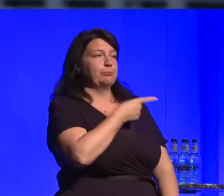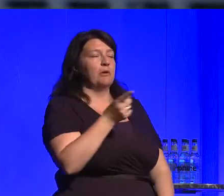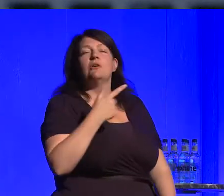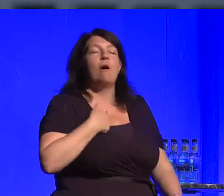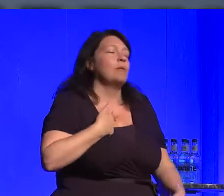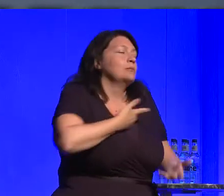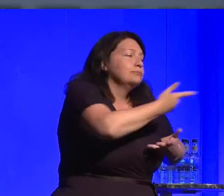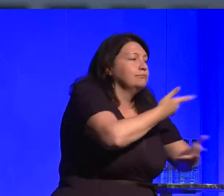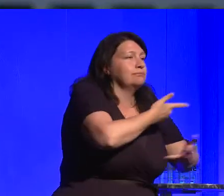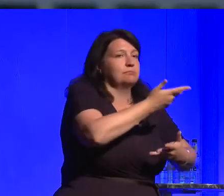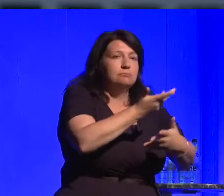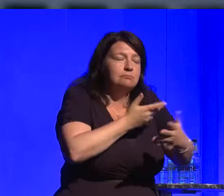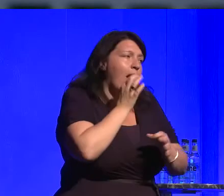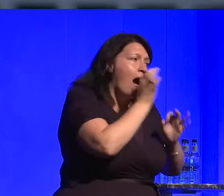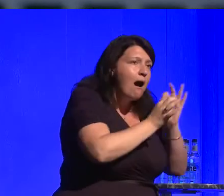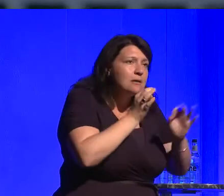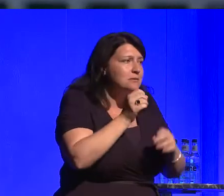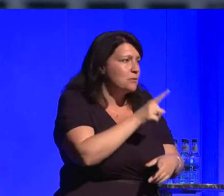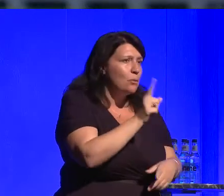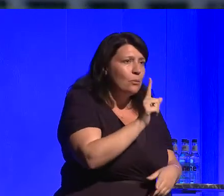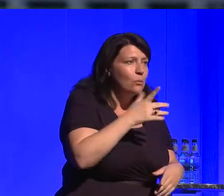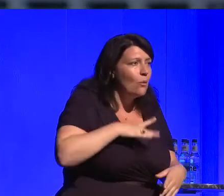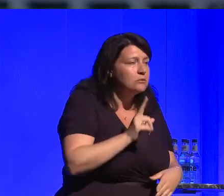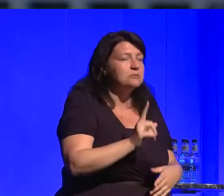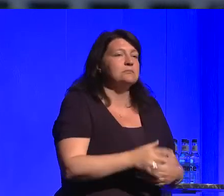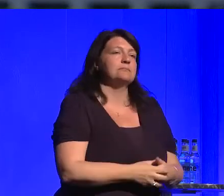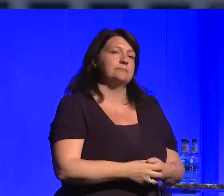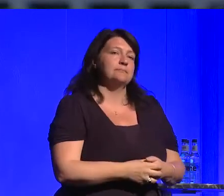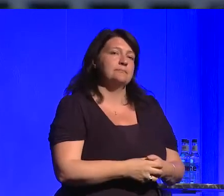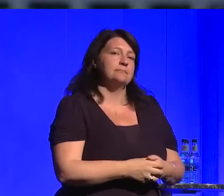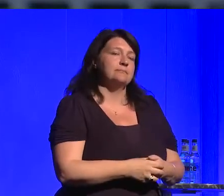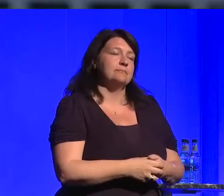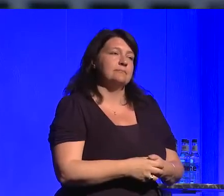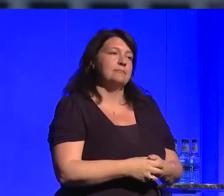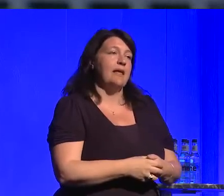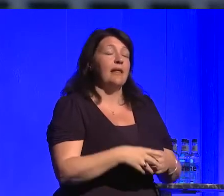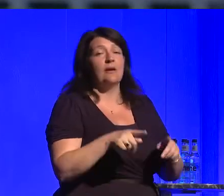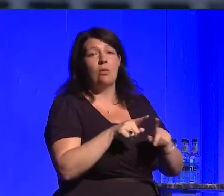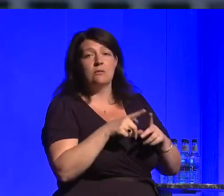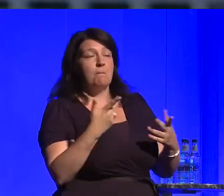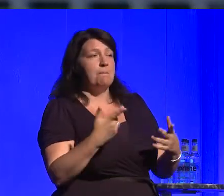Lastly, there was something about how we only get one chance to get this right.